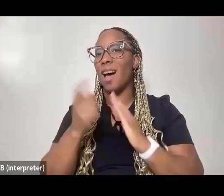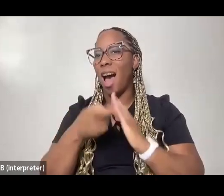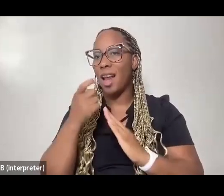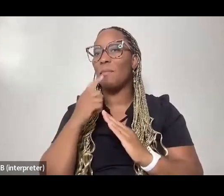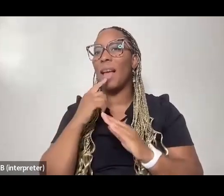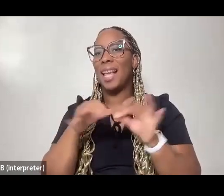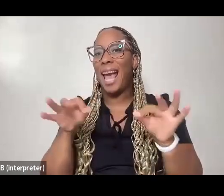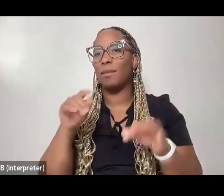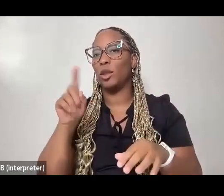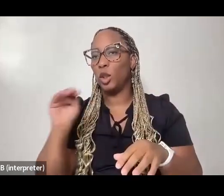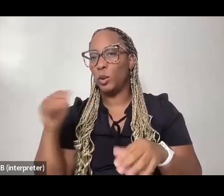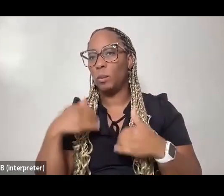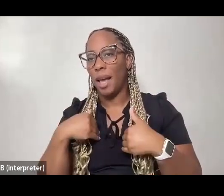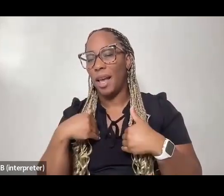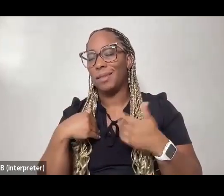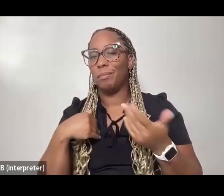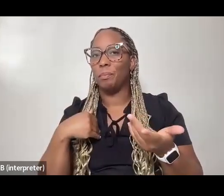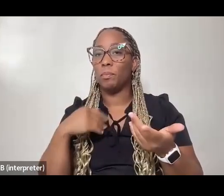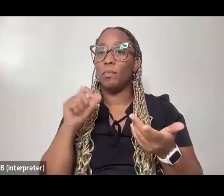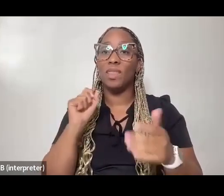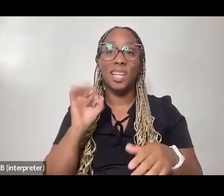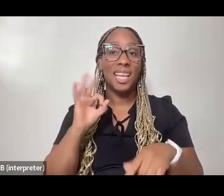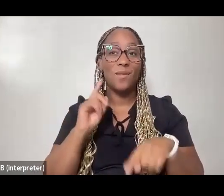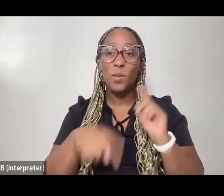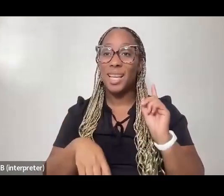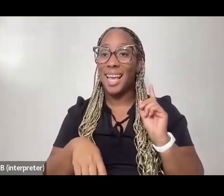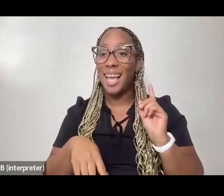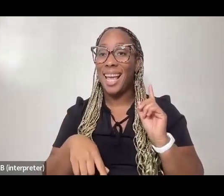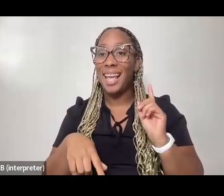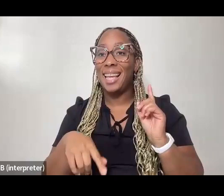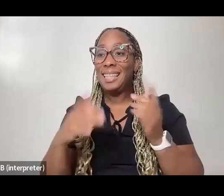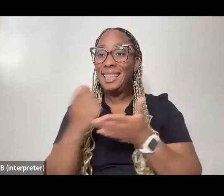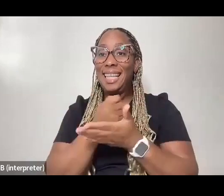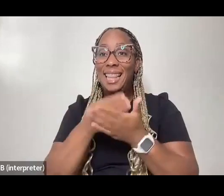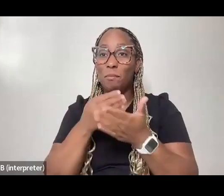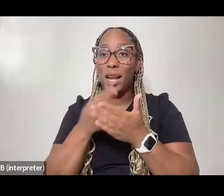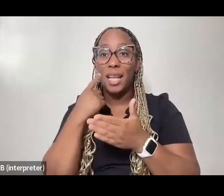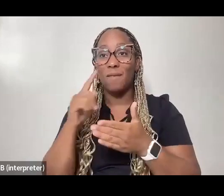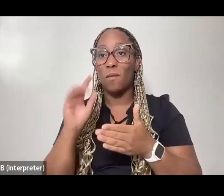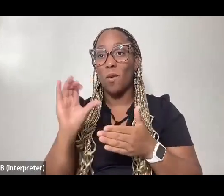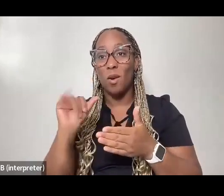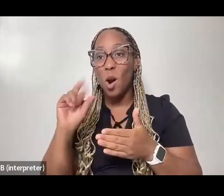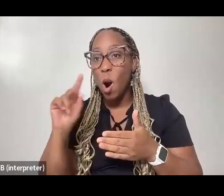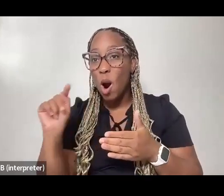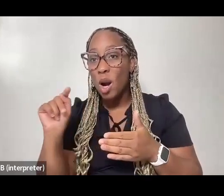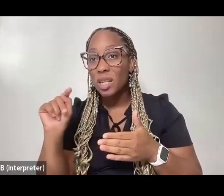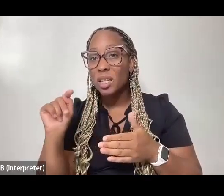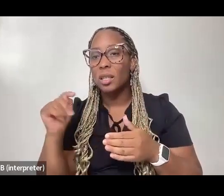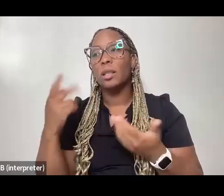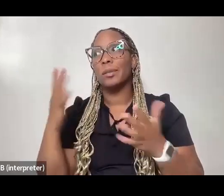Zoom does. If we could not come up with the funding for CART/captions, we had a whole discussion about,